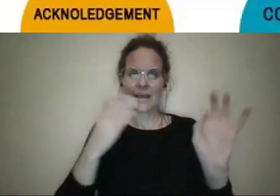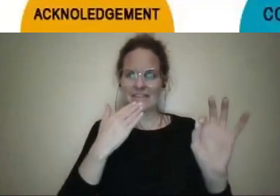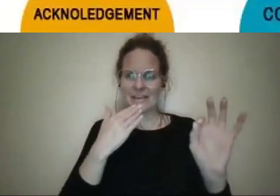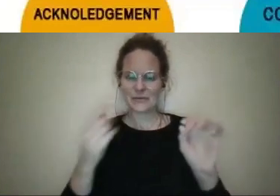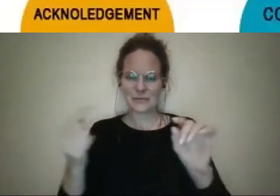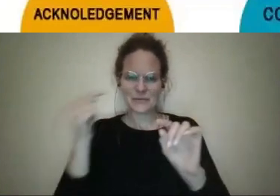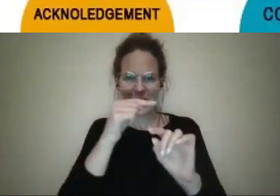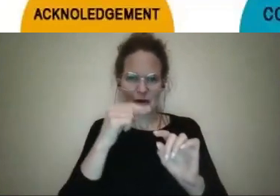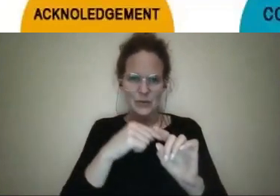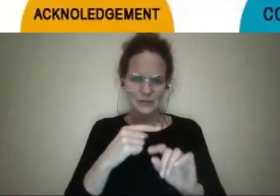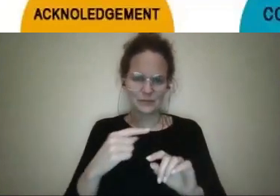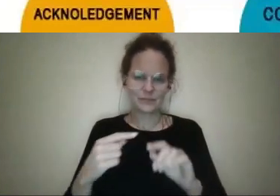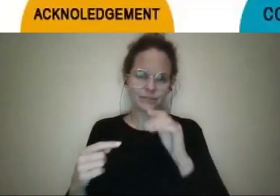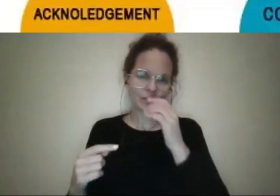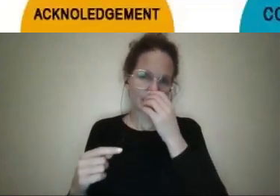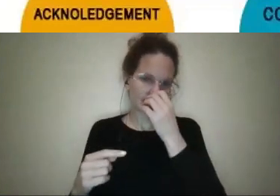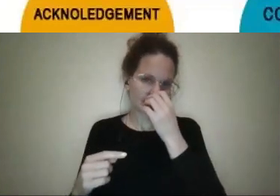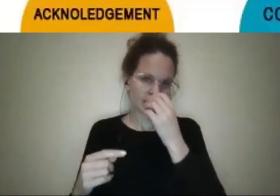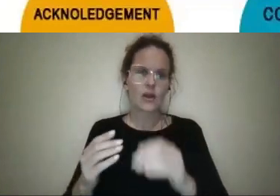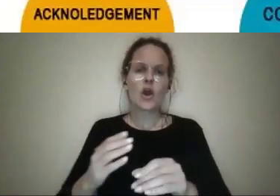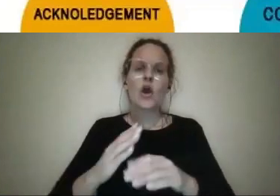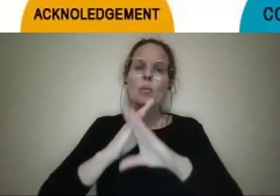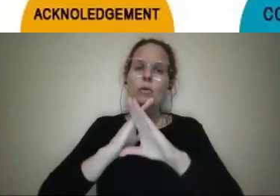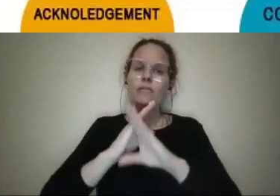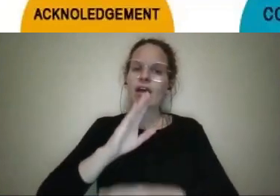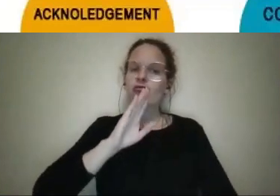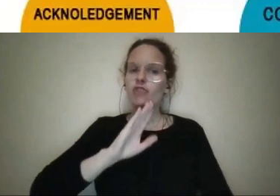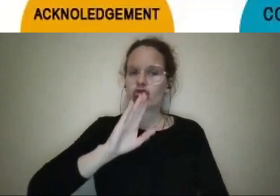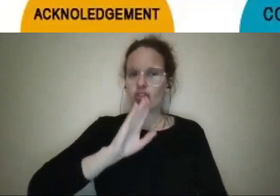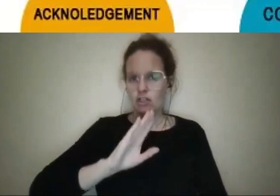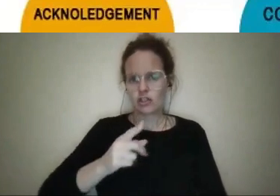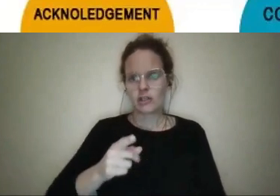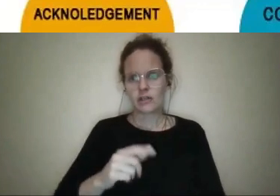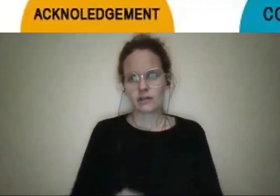So these just prevent frustration of the unknown. When you're just like,